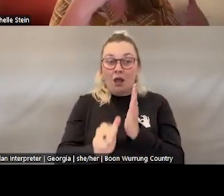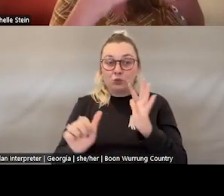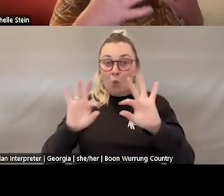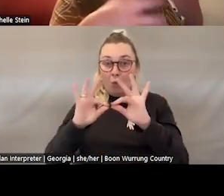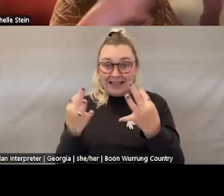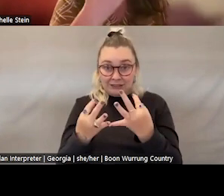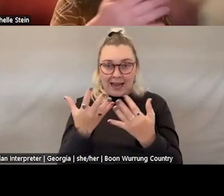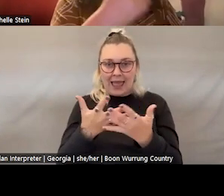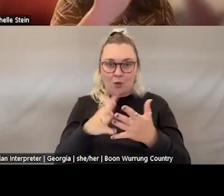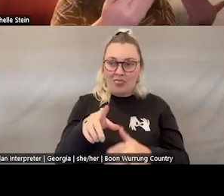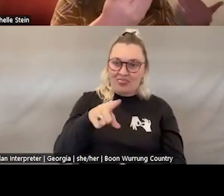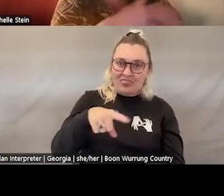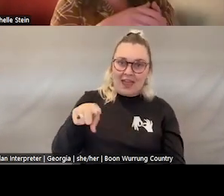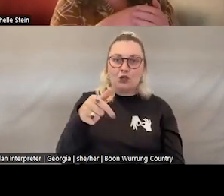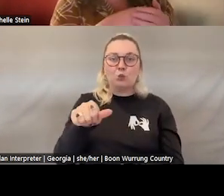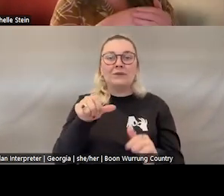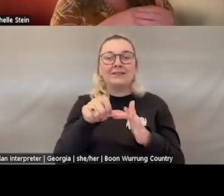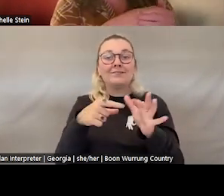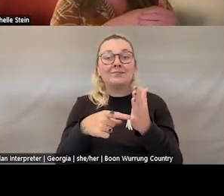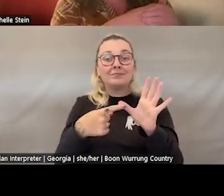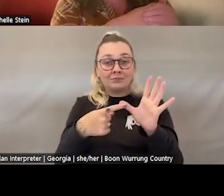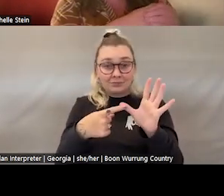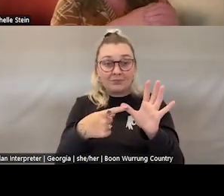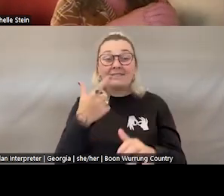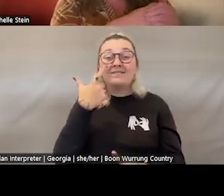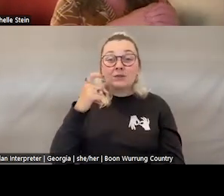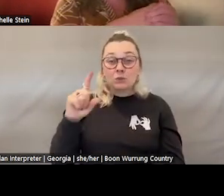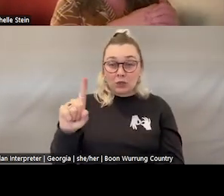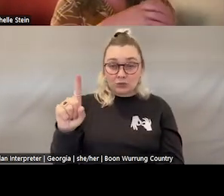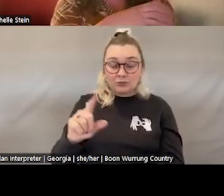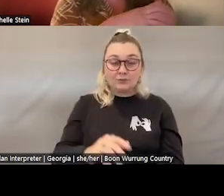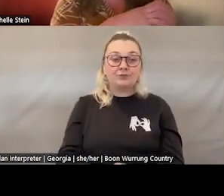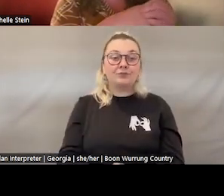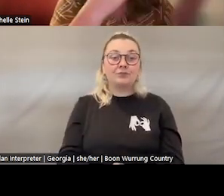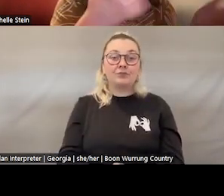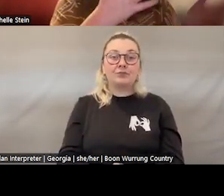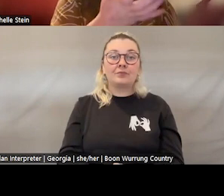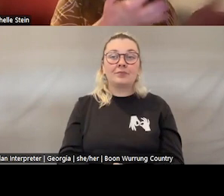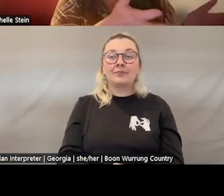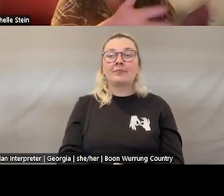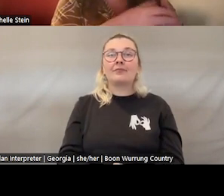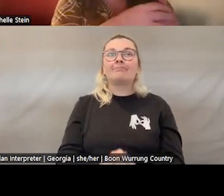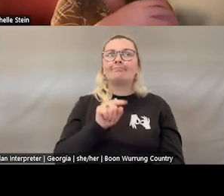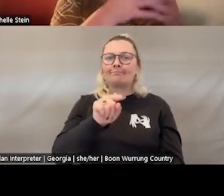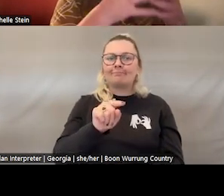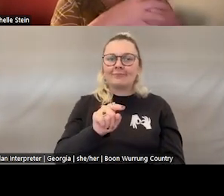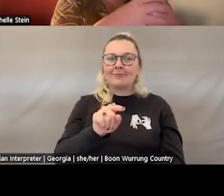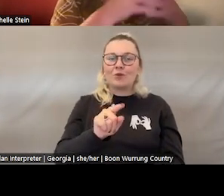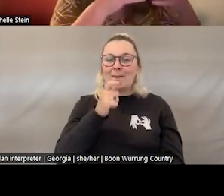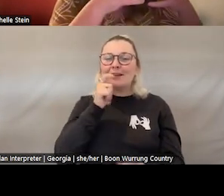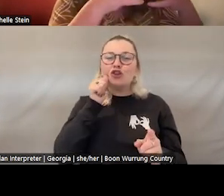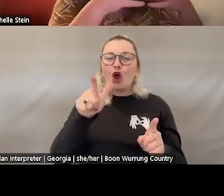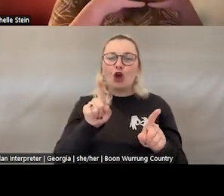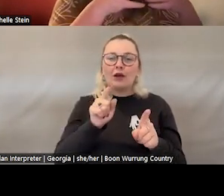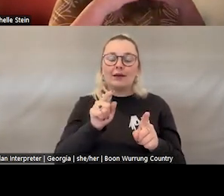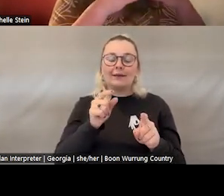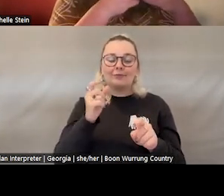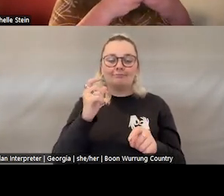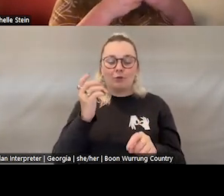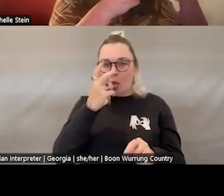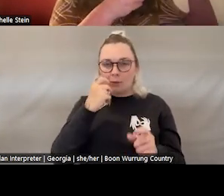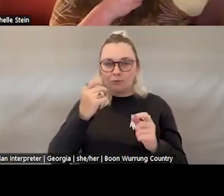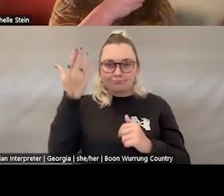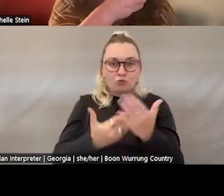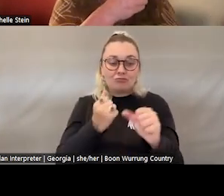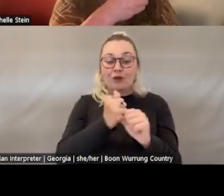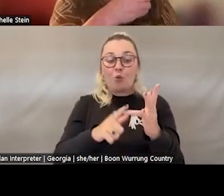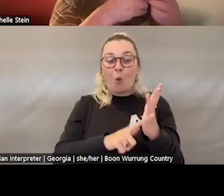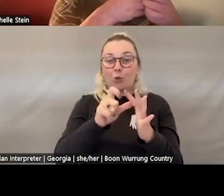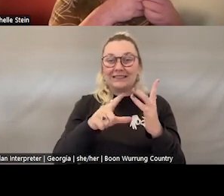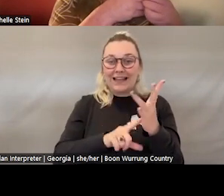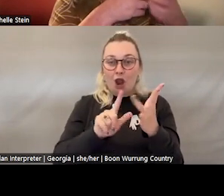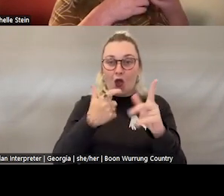how the use of data. It was Goldilocks in terms of they either collected two little,